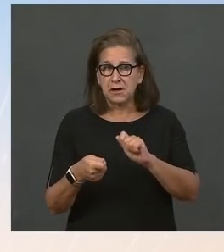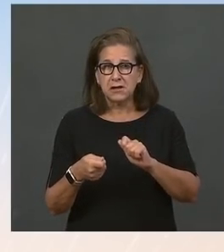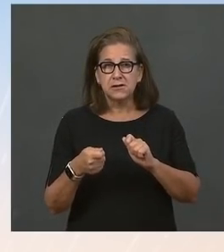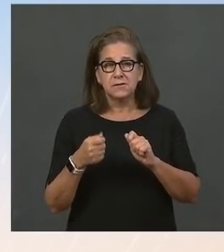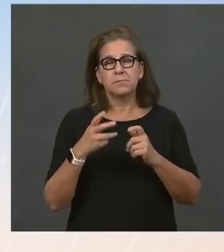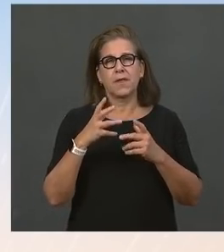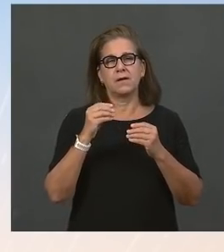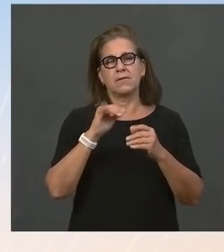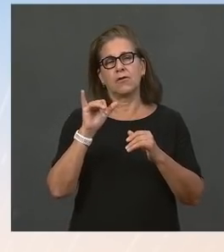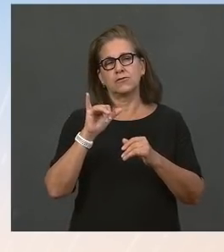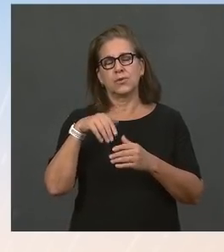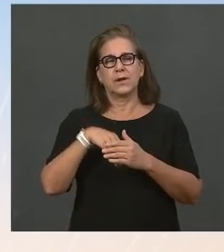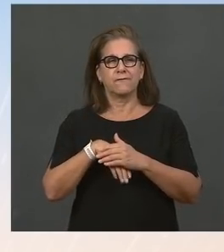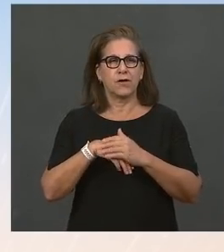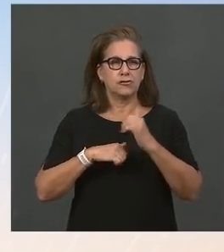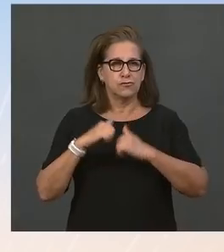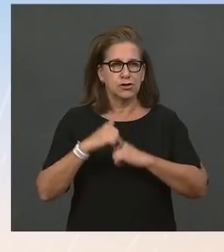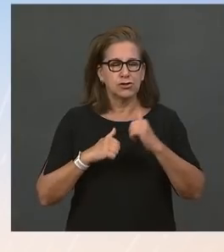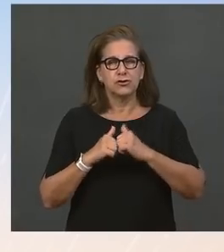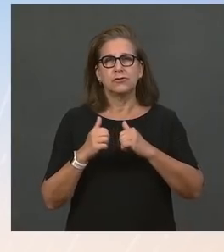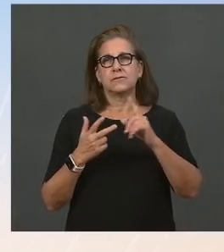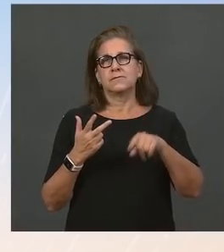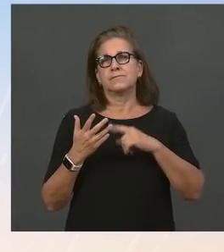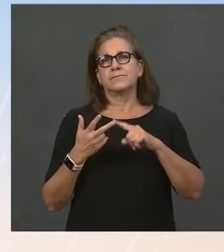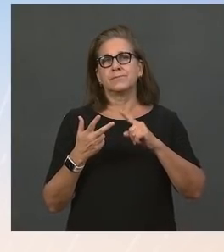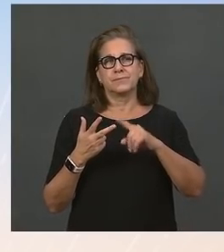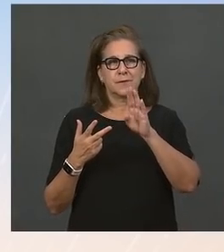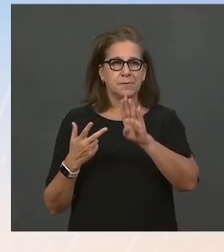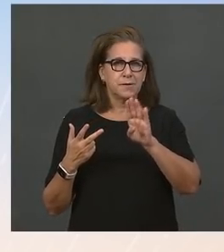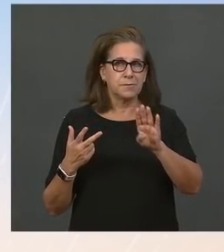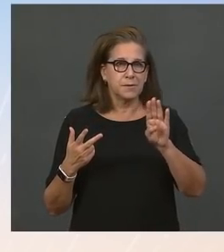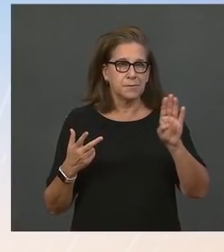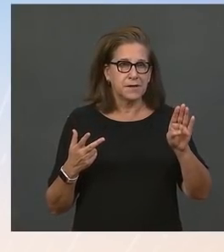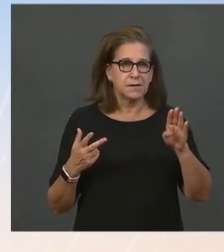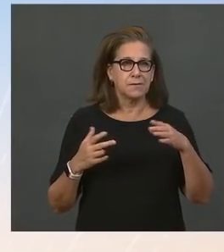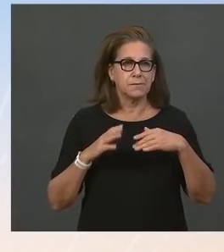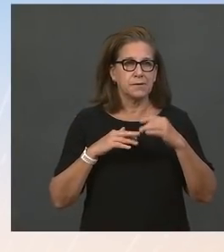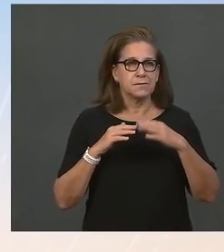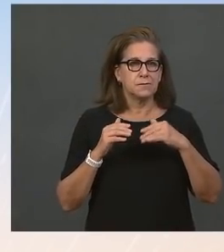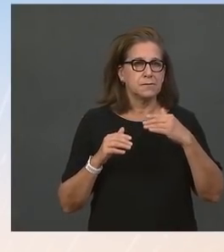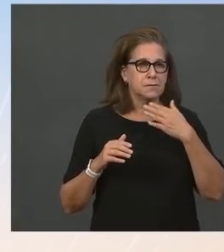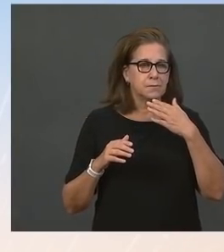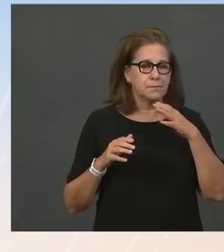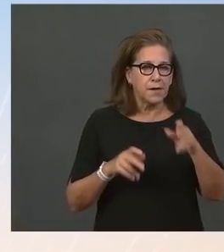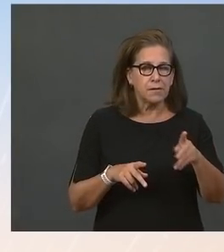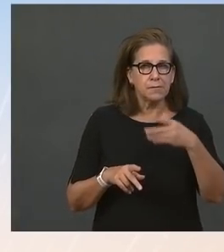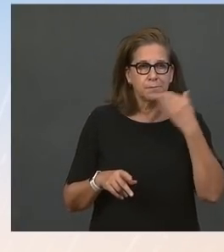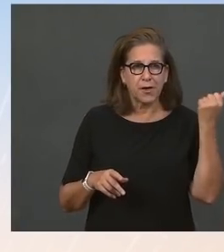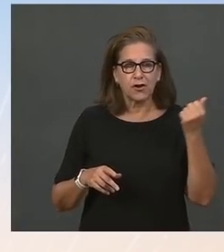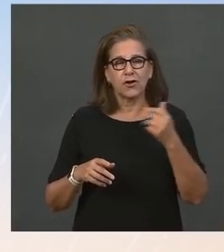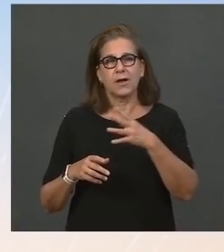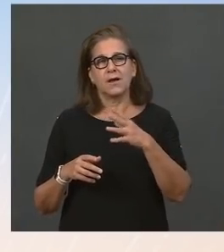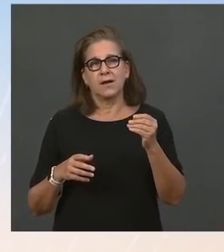of extending the Child Tax Credit, which is one of the largest-ever single tax cuts for families with children. Okay. Zeke, go ahead.